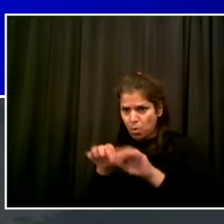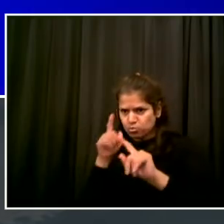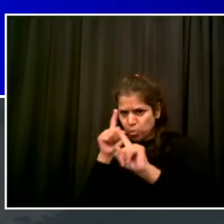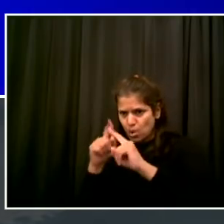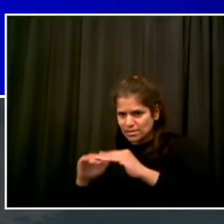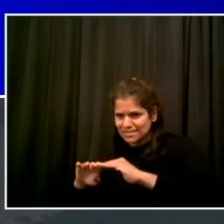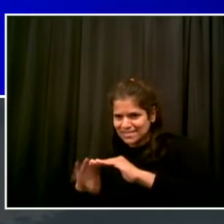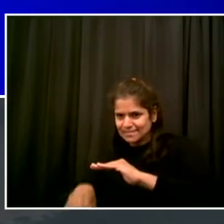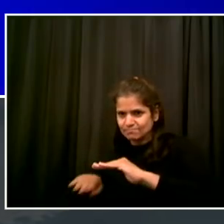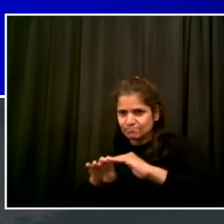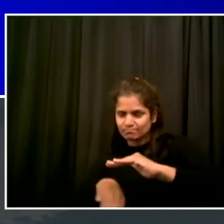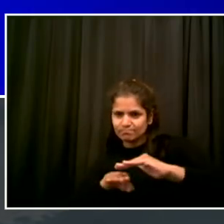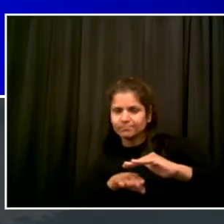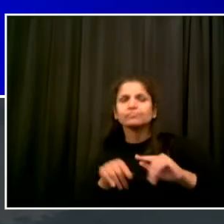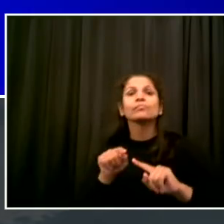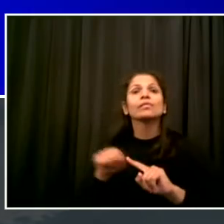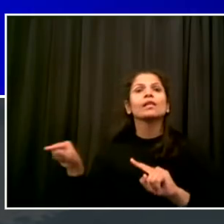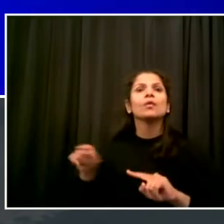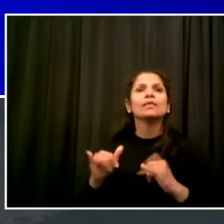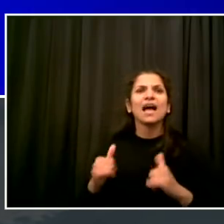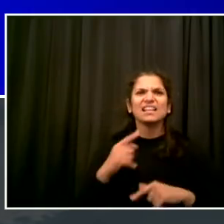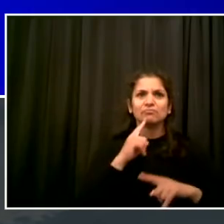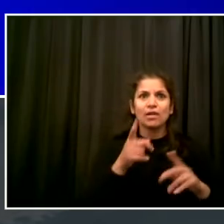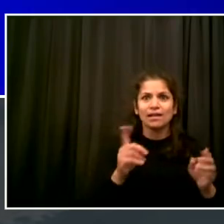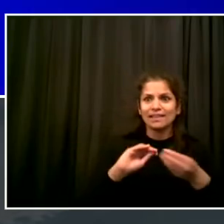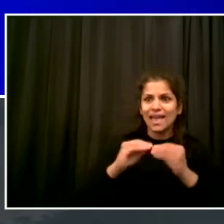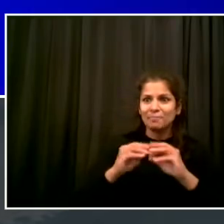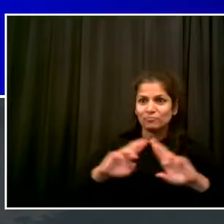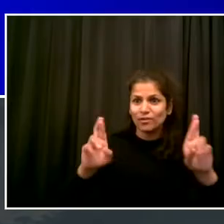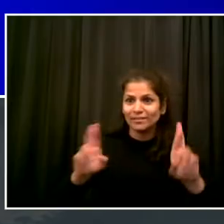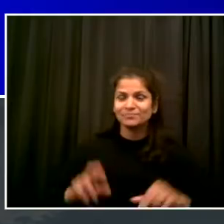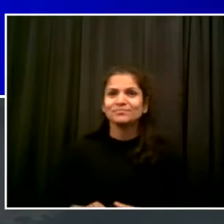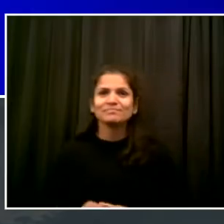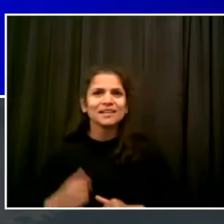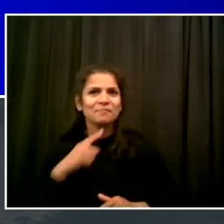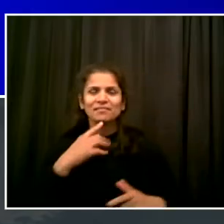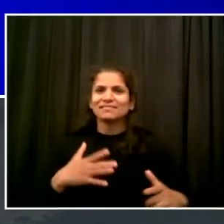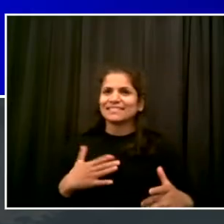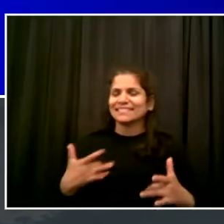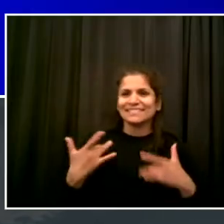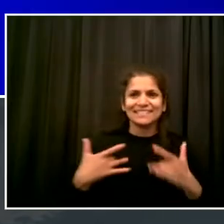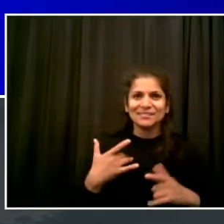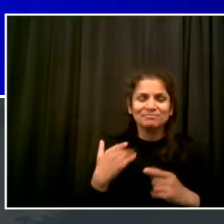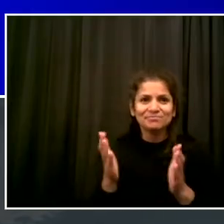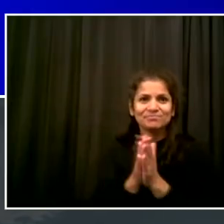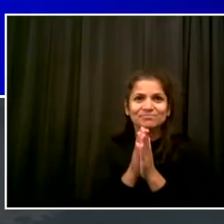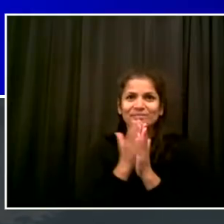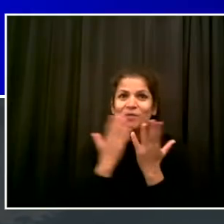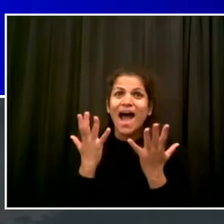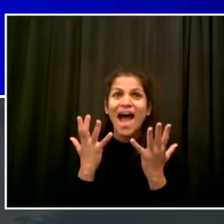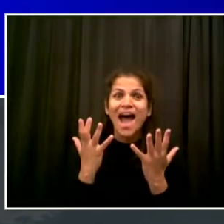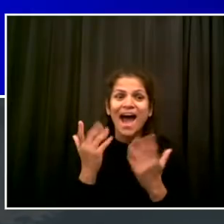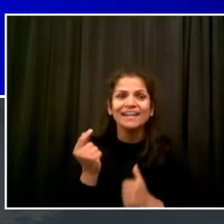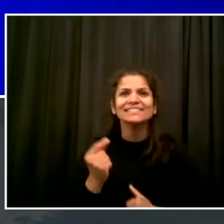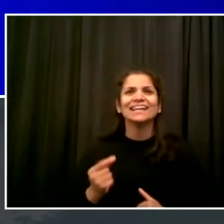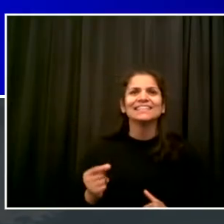WE CAN MAKE IT WORANK D WE CAN DECTTE VLIES.